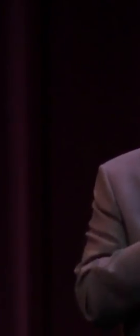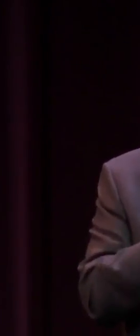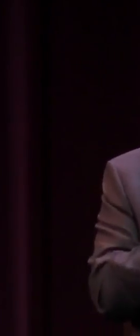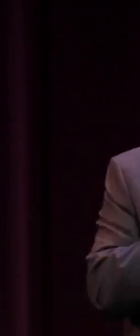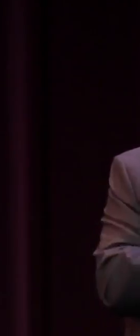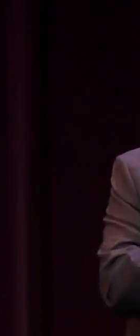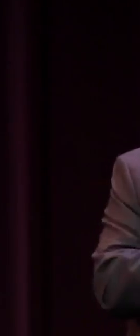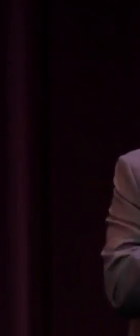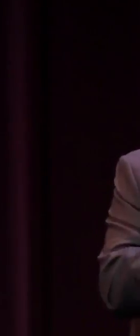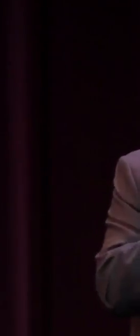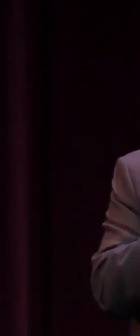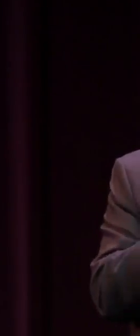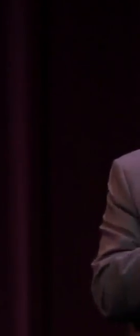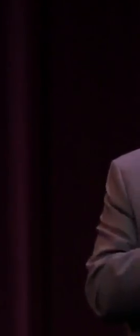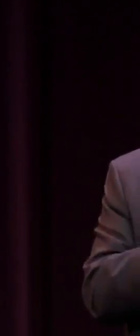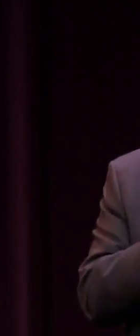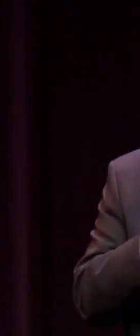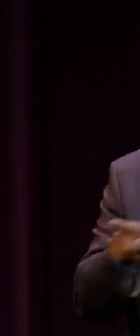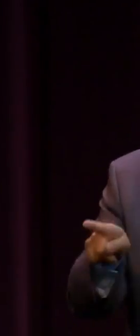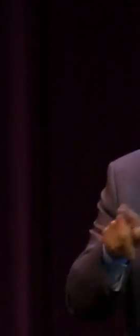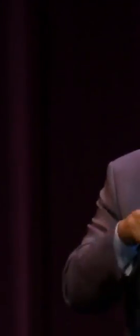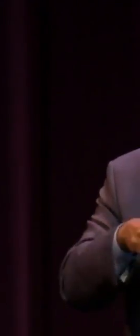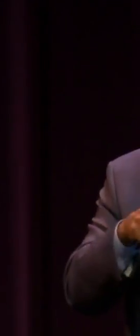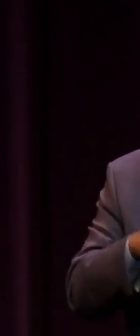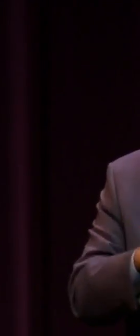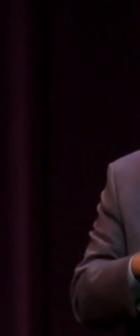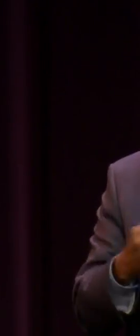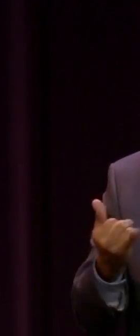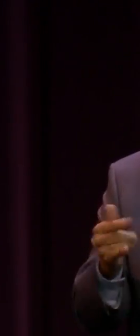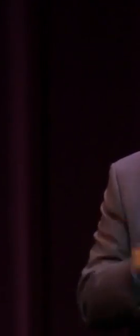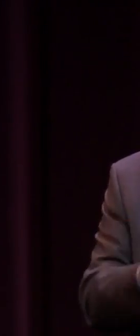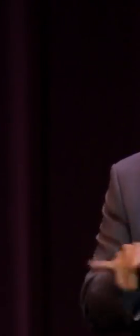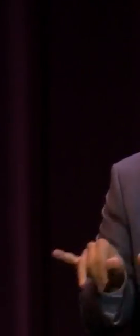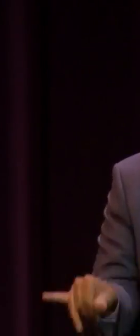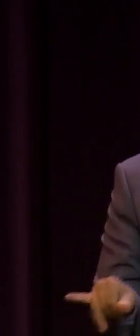PARALLEL BATTLE IN PUERTO RICO WHERE WE HAVE MILLIONS OF